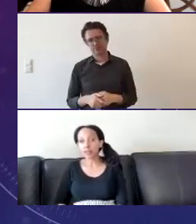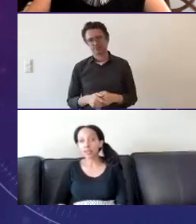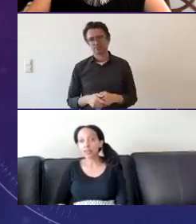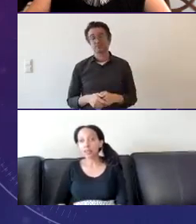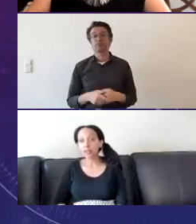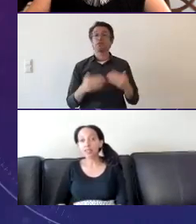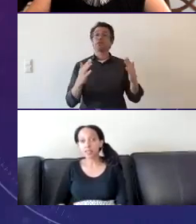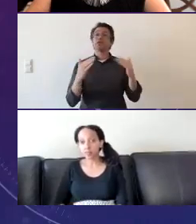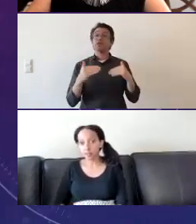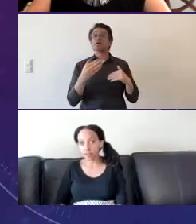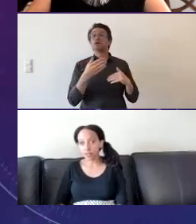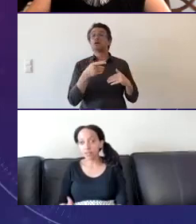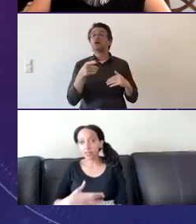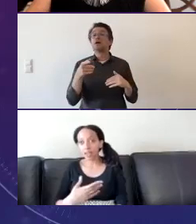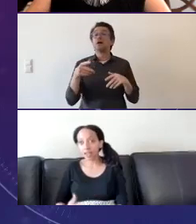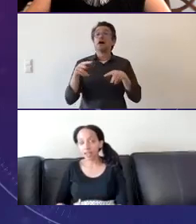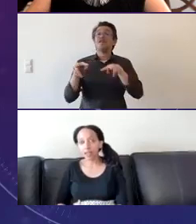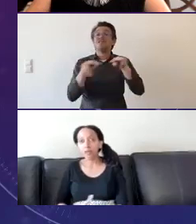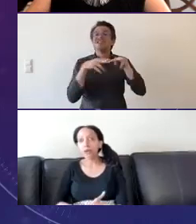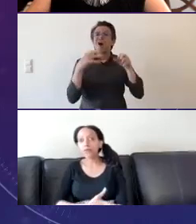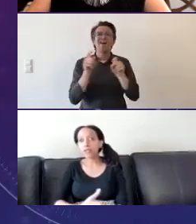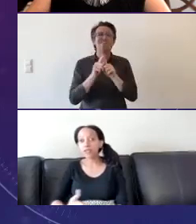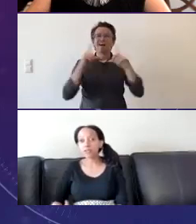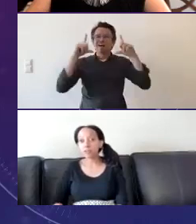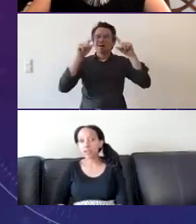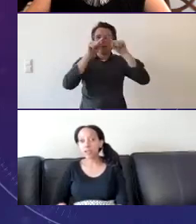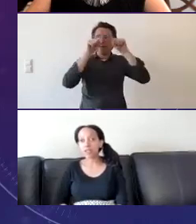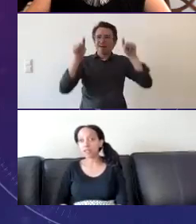you're reading descriptions you're seeing what visual information is on the